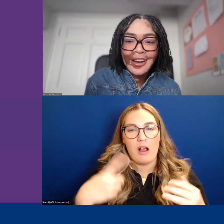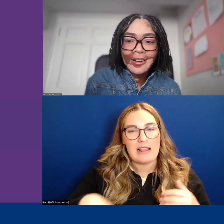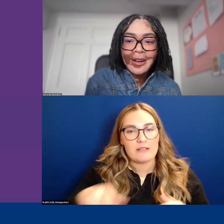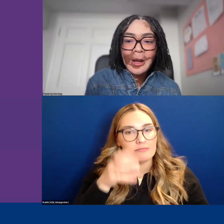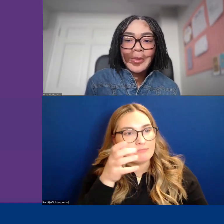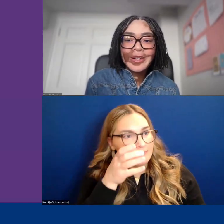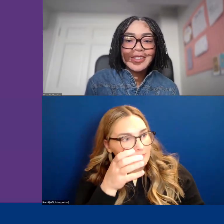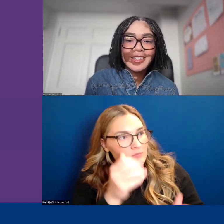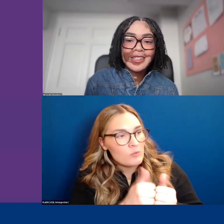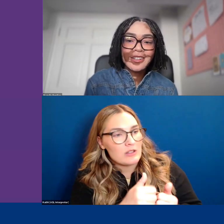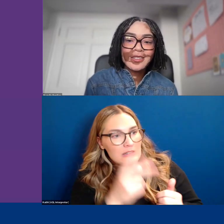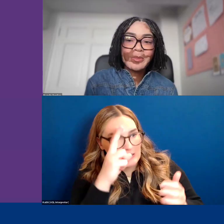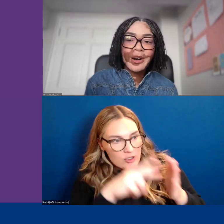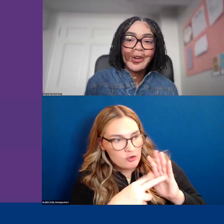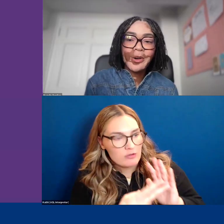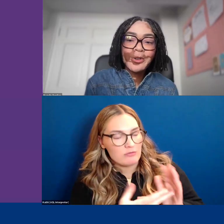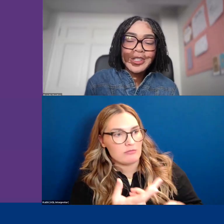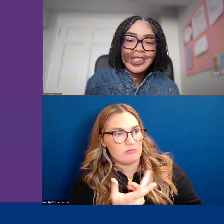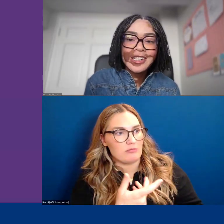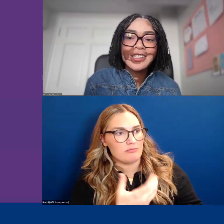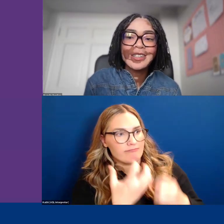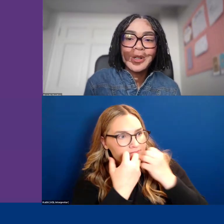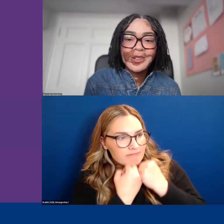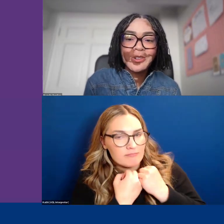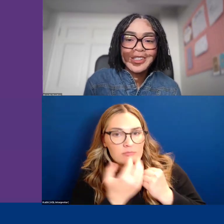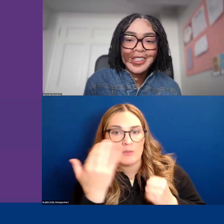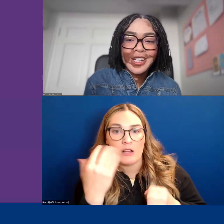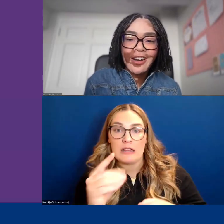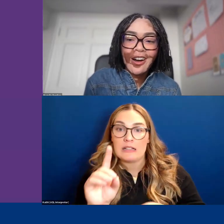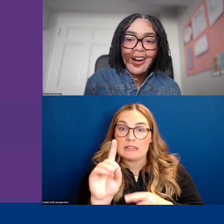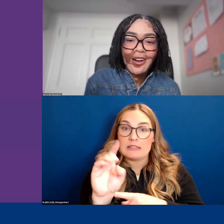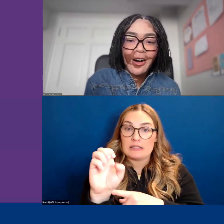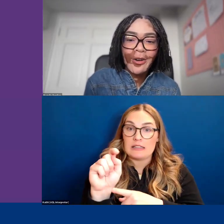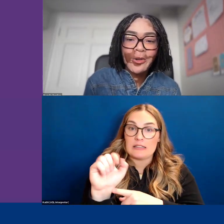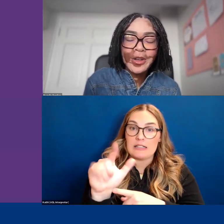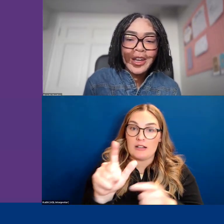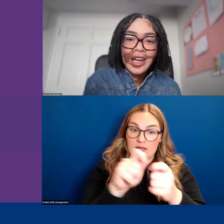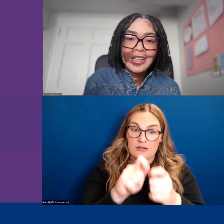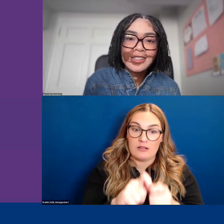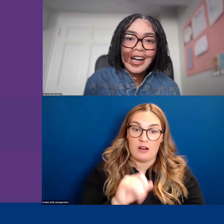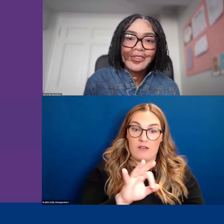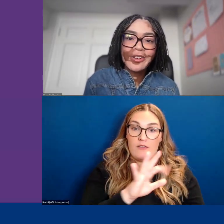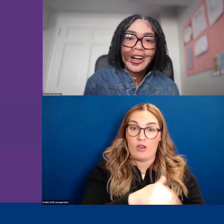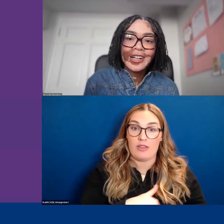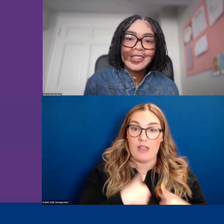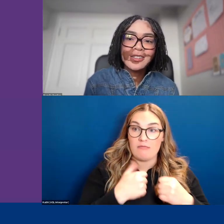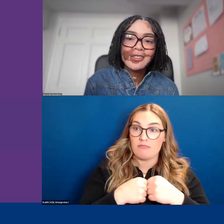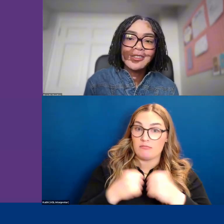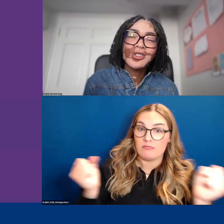care because the details about who she is and what she wants to share are her own and it's not for us to